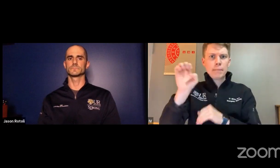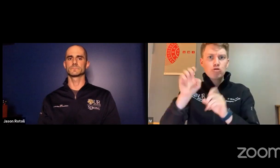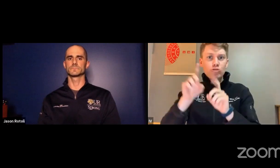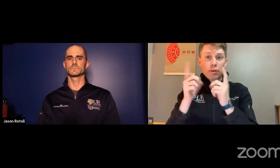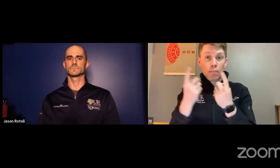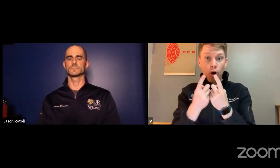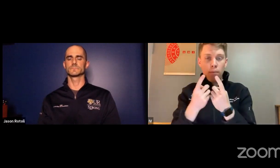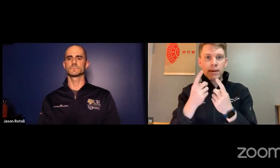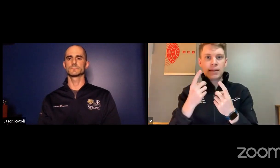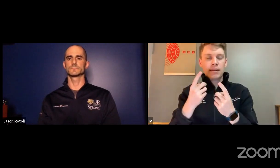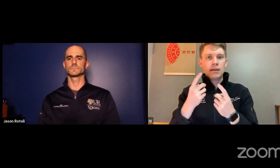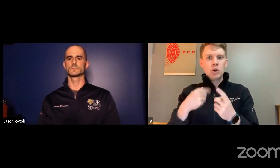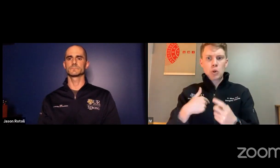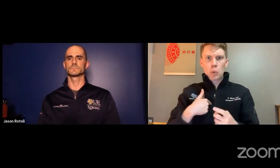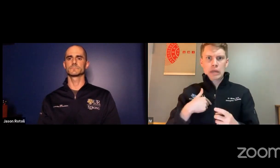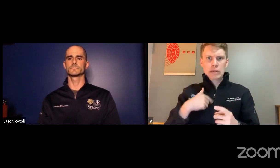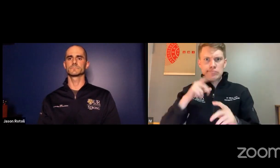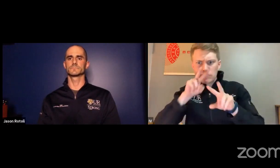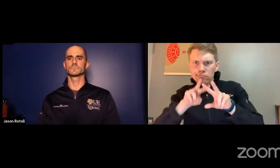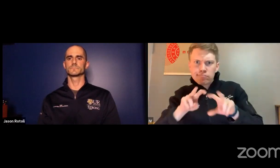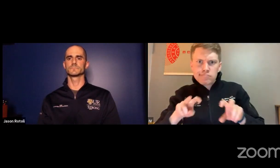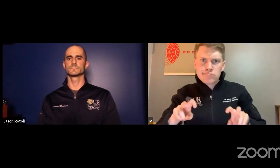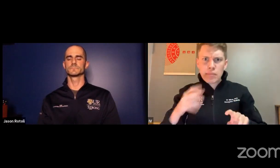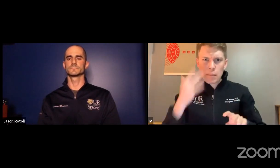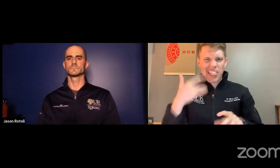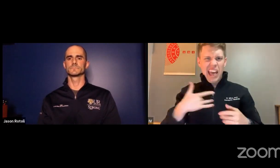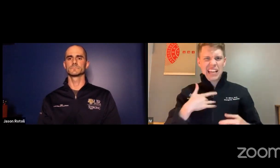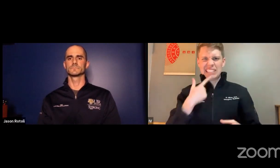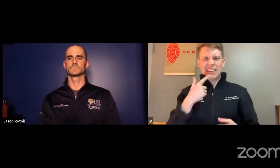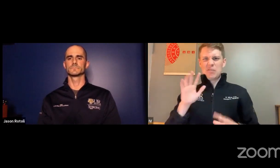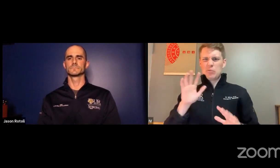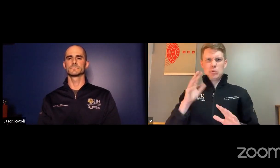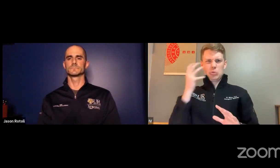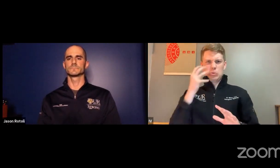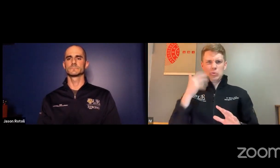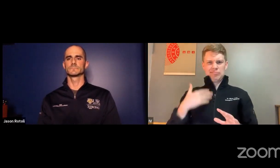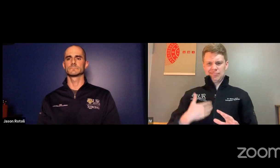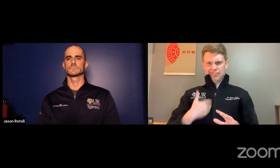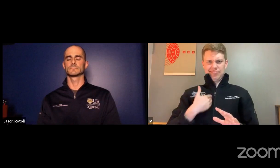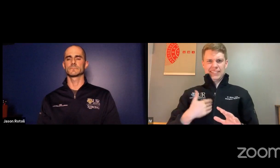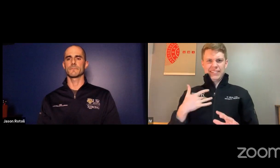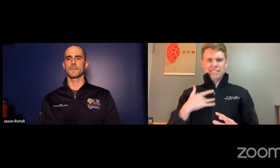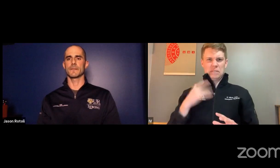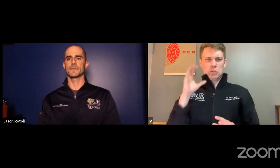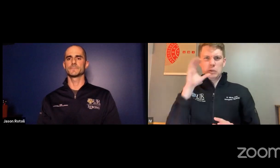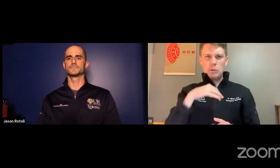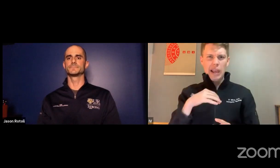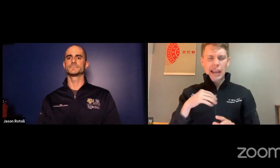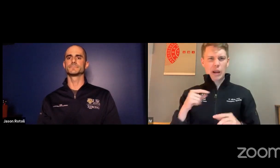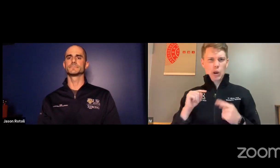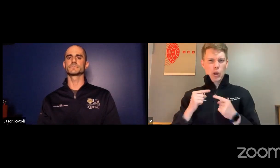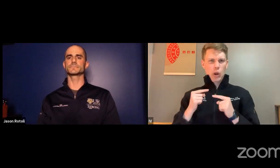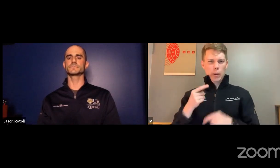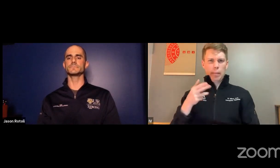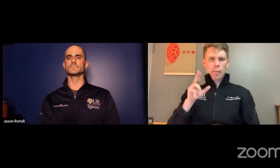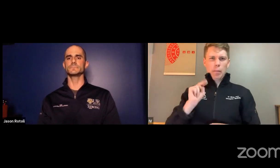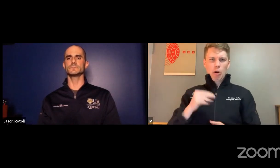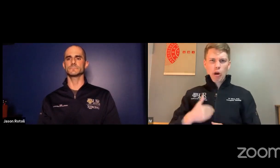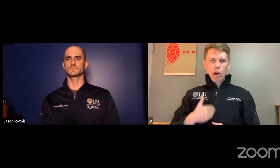citrus or something that just has that acidic feel to it, your insides start to feel warm and there's like this burn going